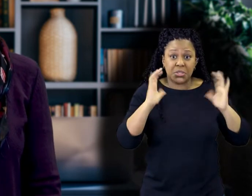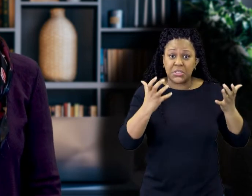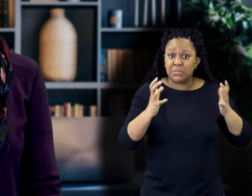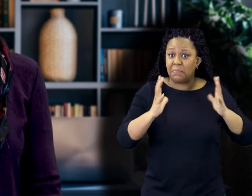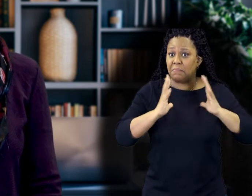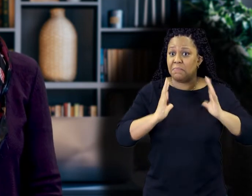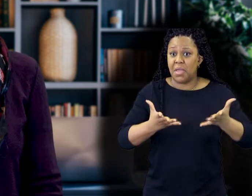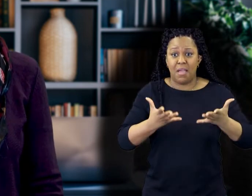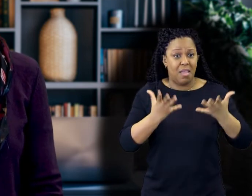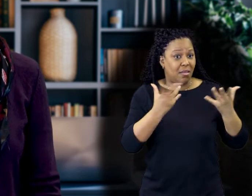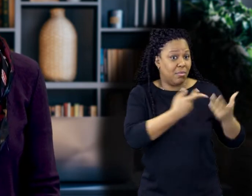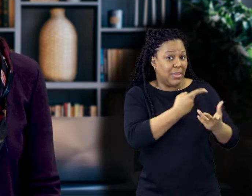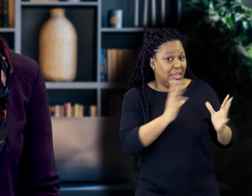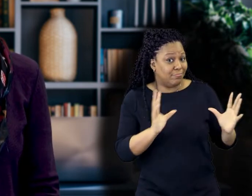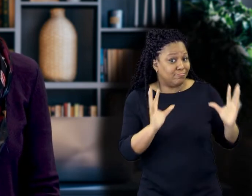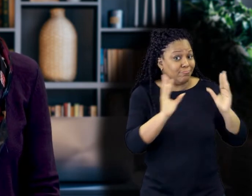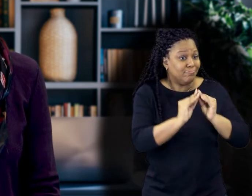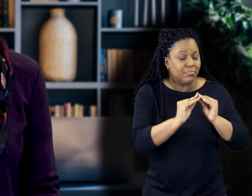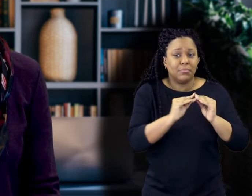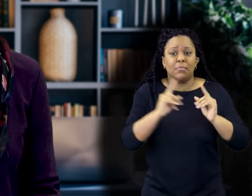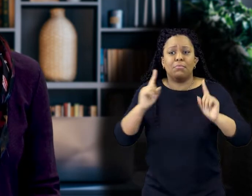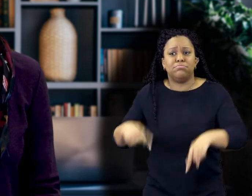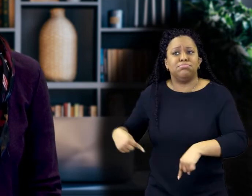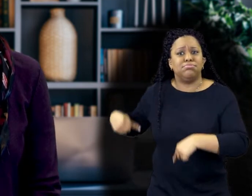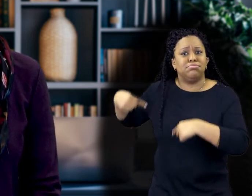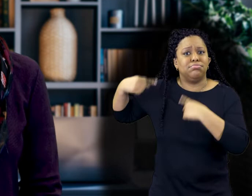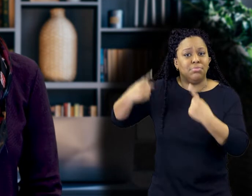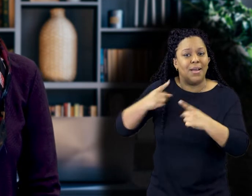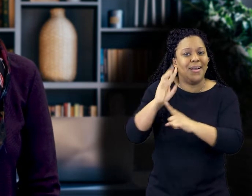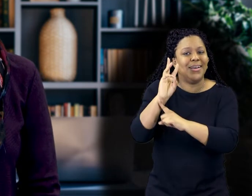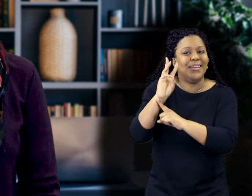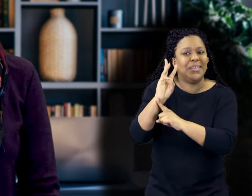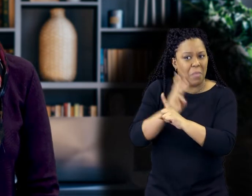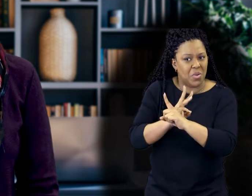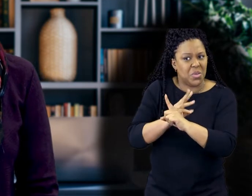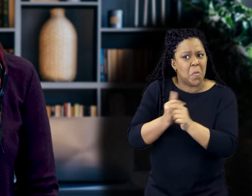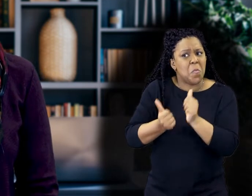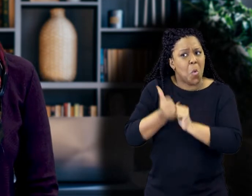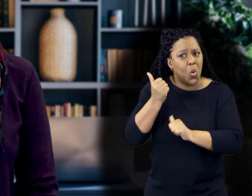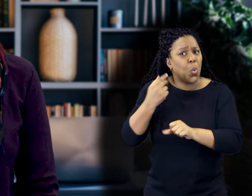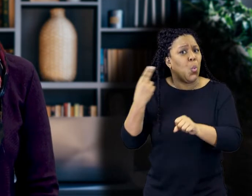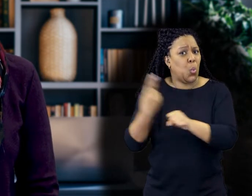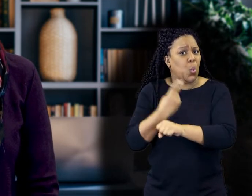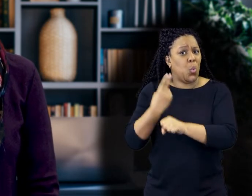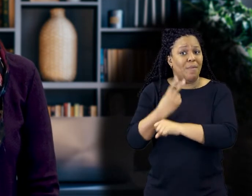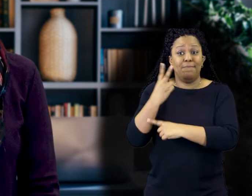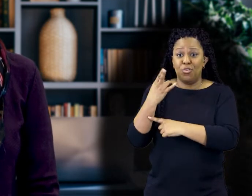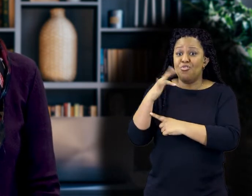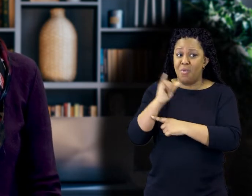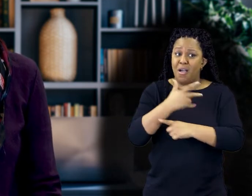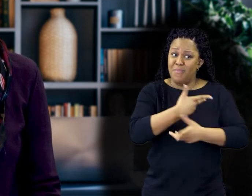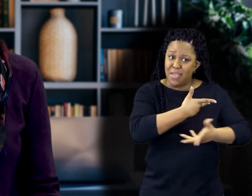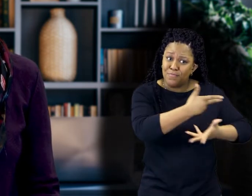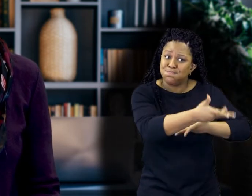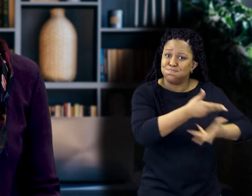Well I've been meeting with my advisee mostly with the VRI interpreter every couple of weeks for the last six months